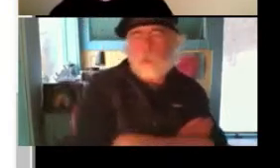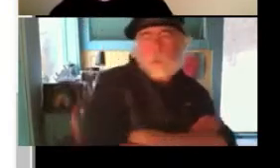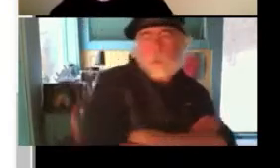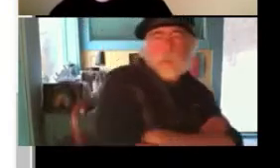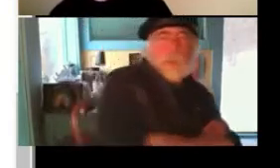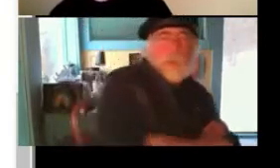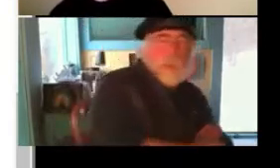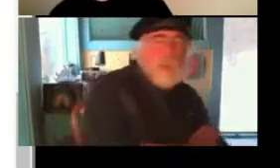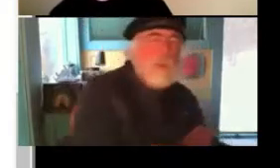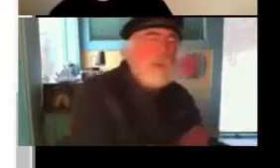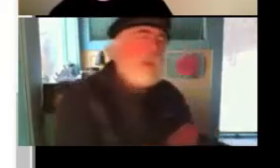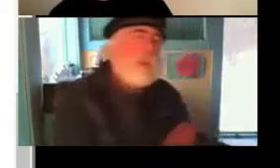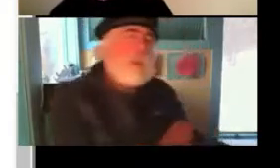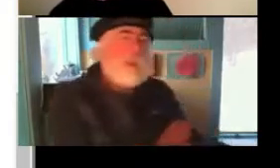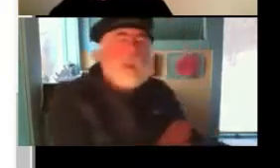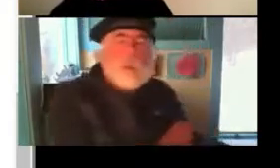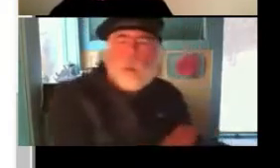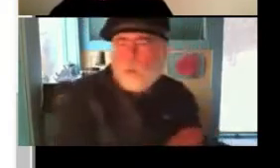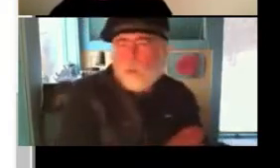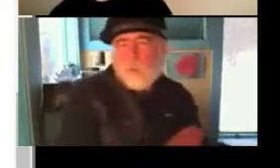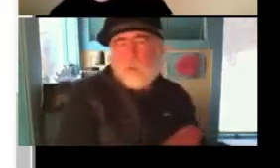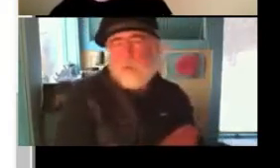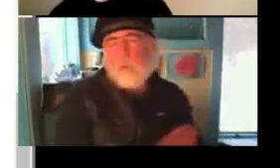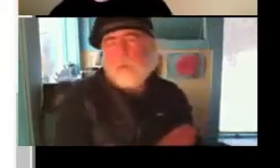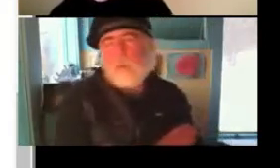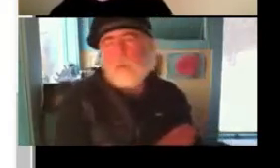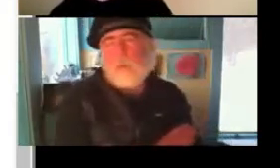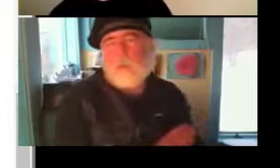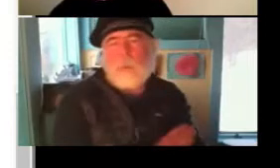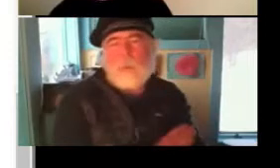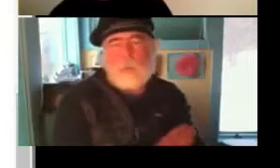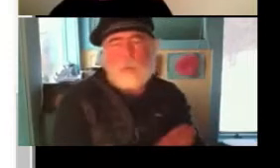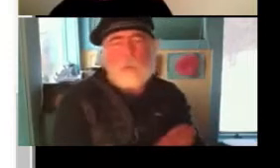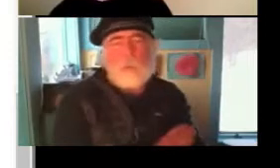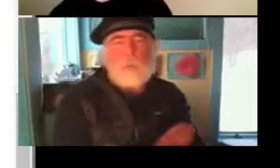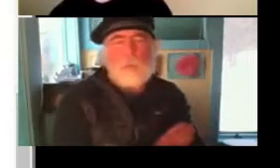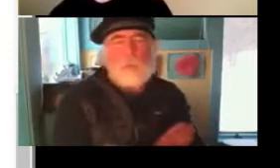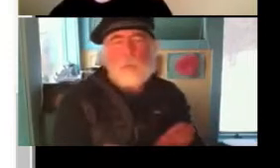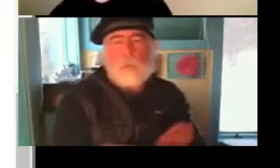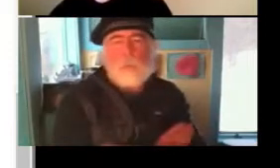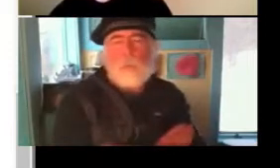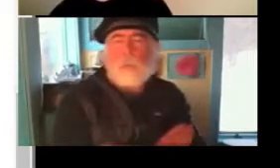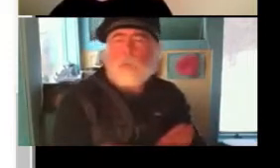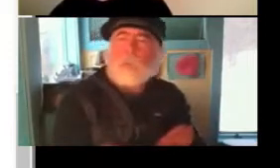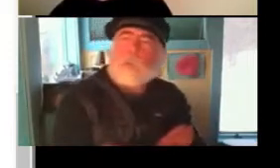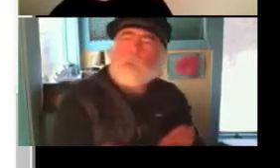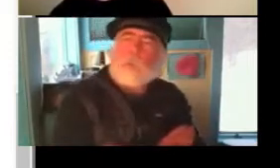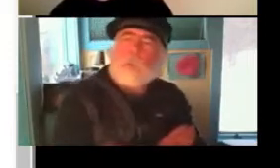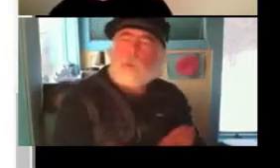you'll be asked to describe how your project will unfold, what the estimated timeline for the project will look like.